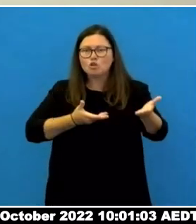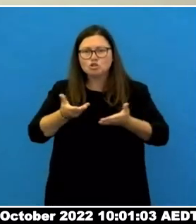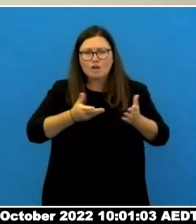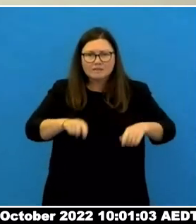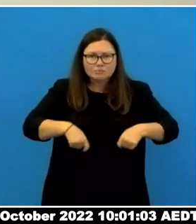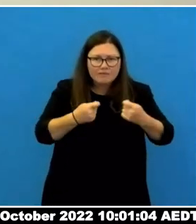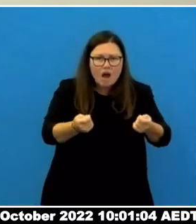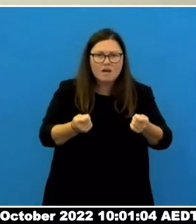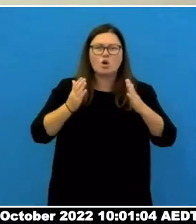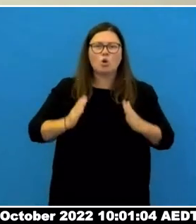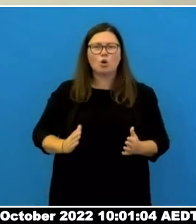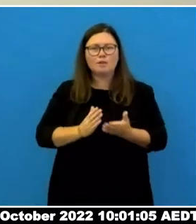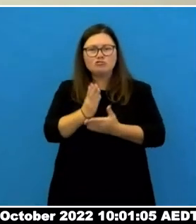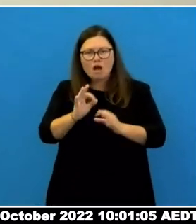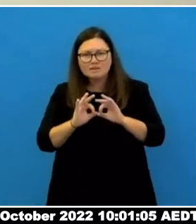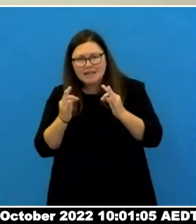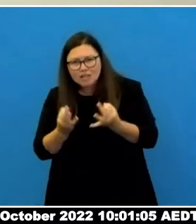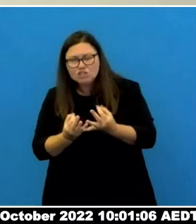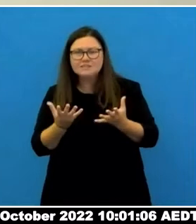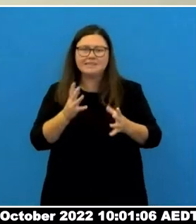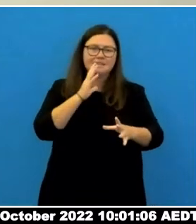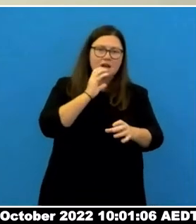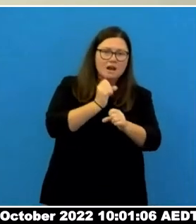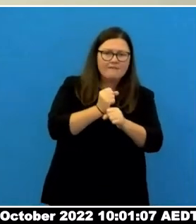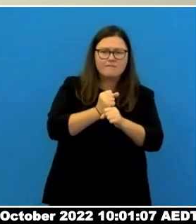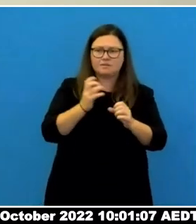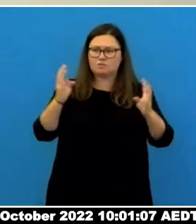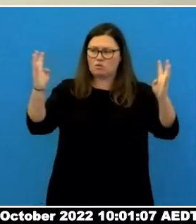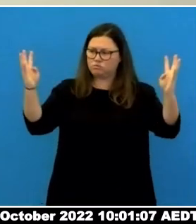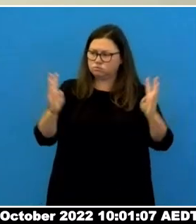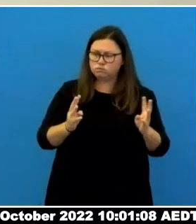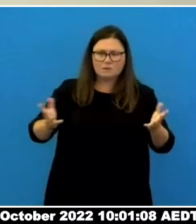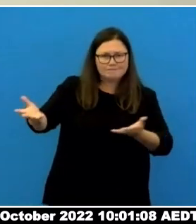and all levels of government to guide the vision and scope of a framework.